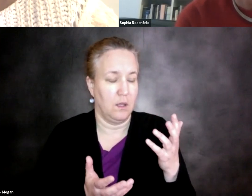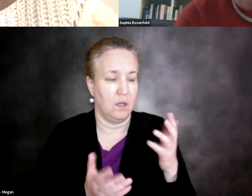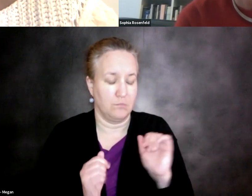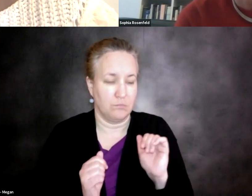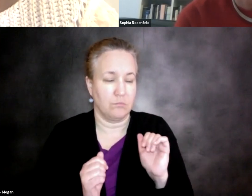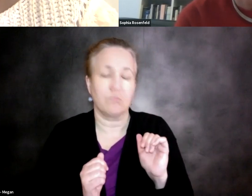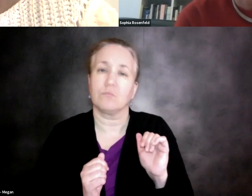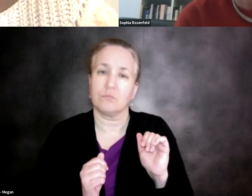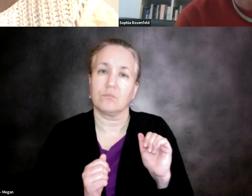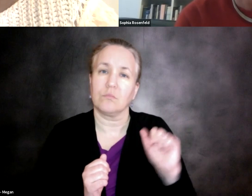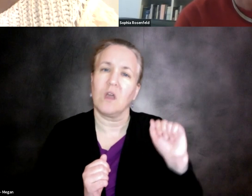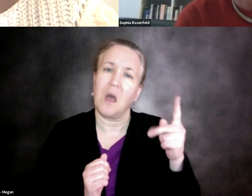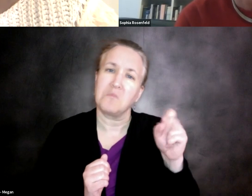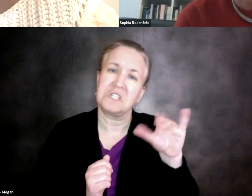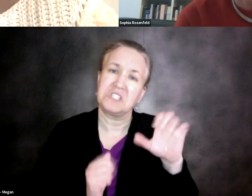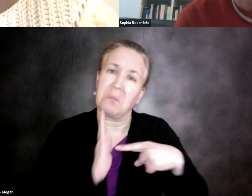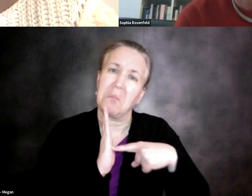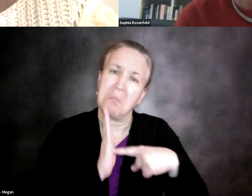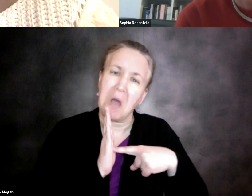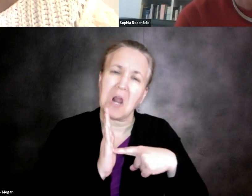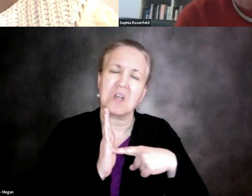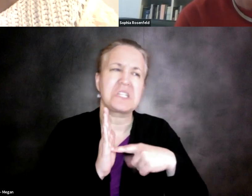follows a similar model as it does in many other parts of the world.